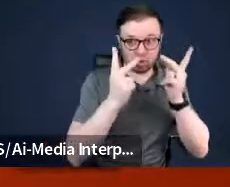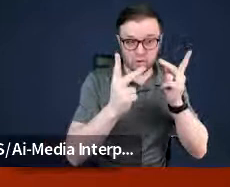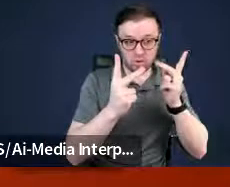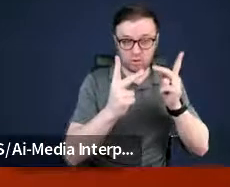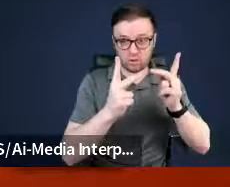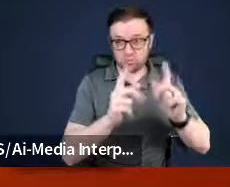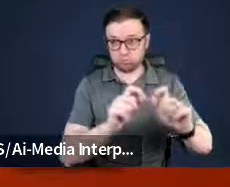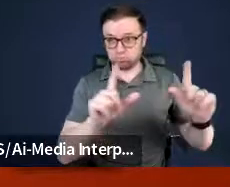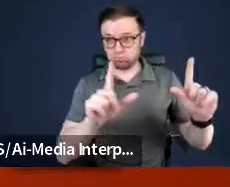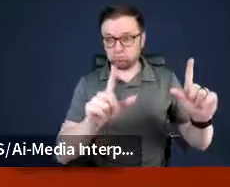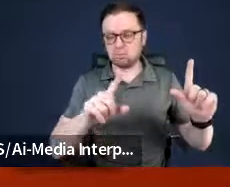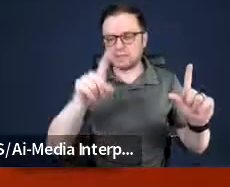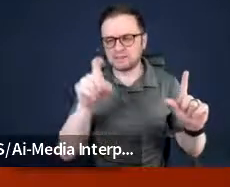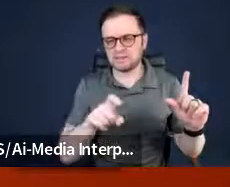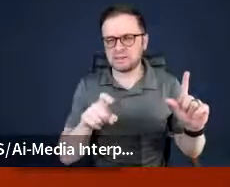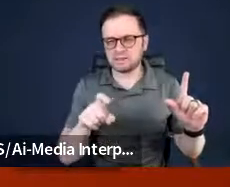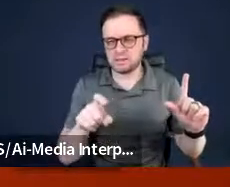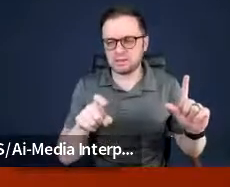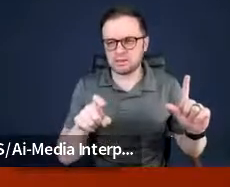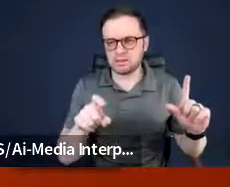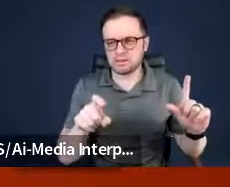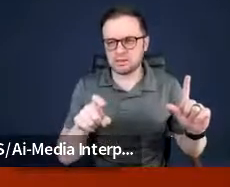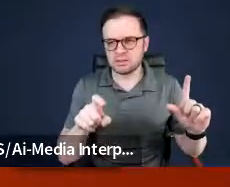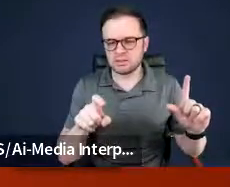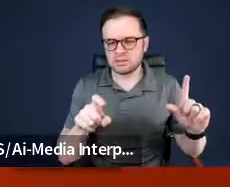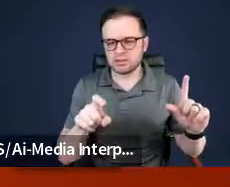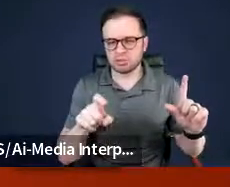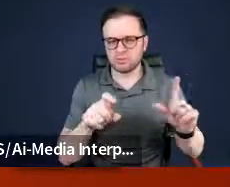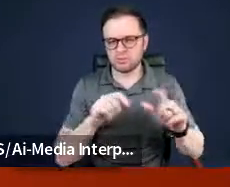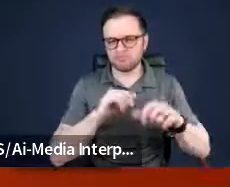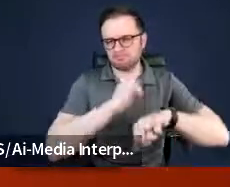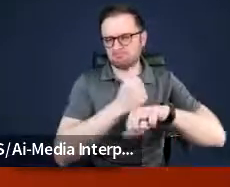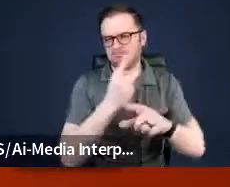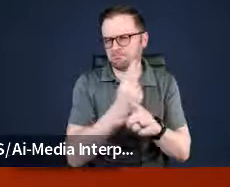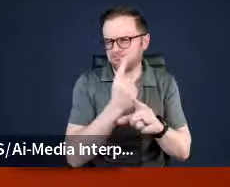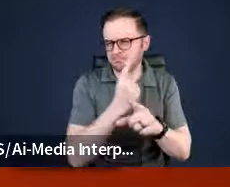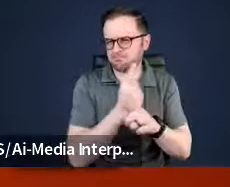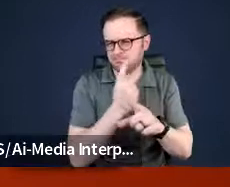in an auditory way and if we put it in a visual manner